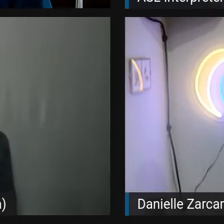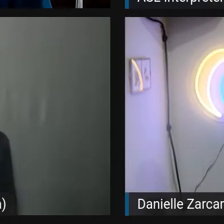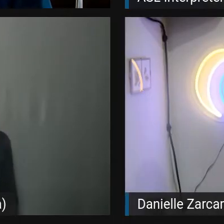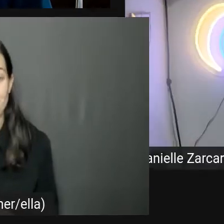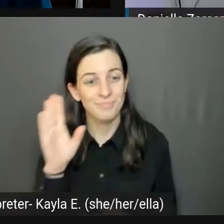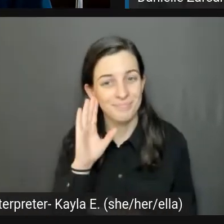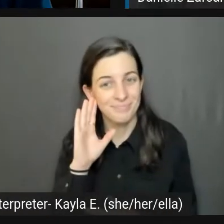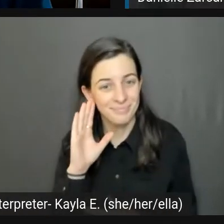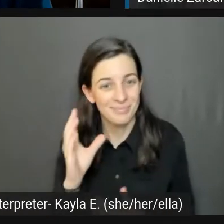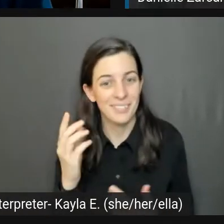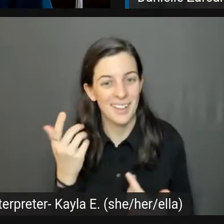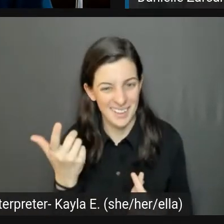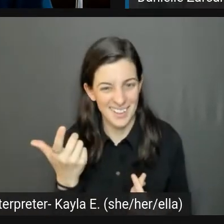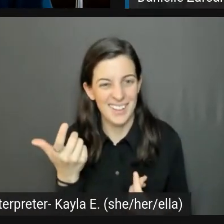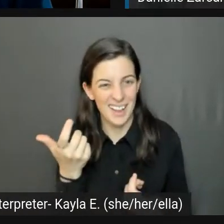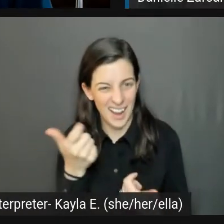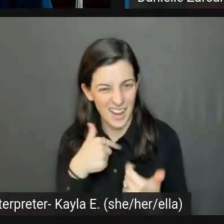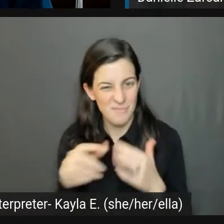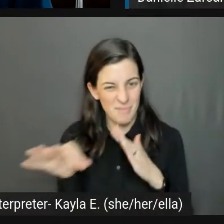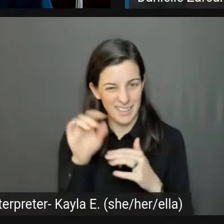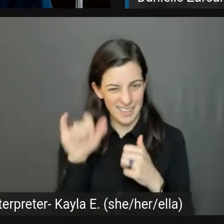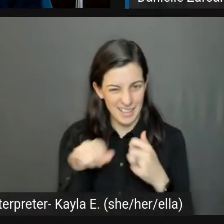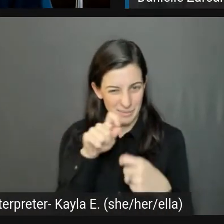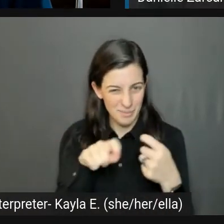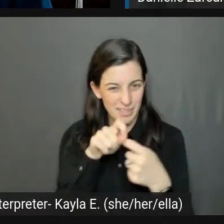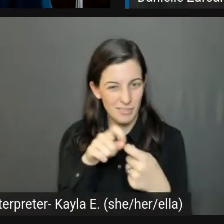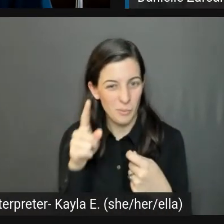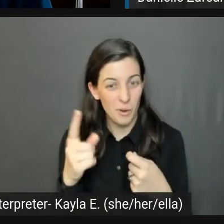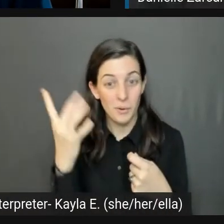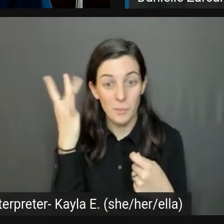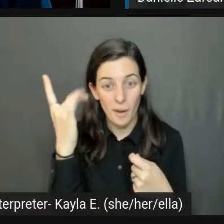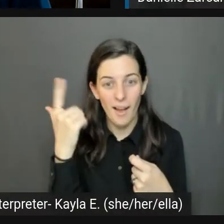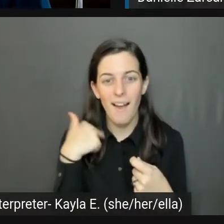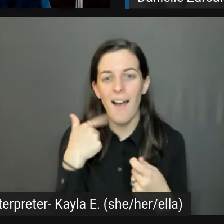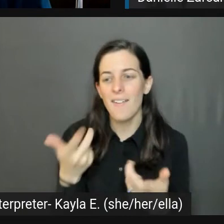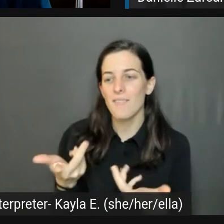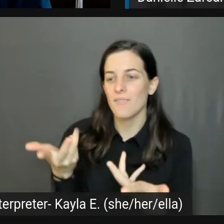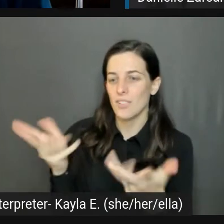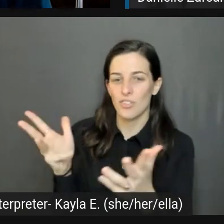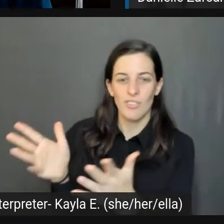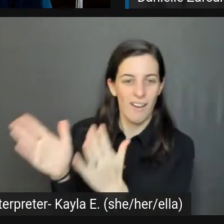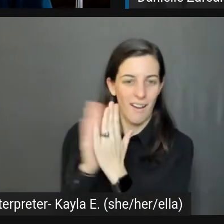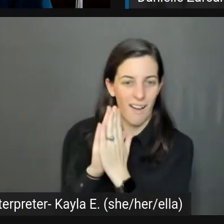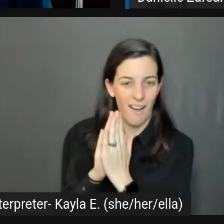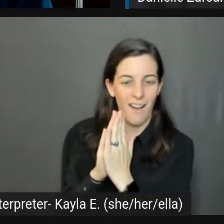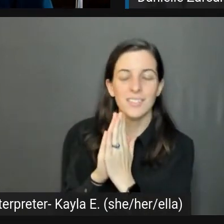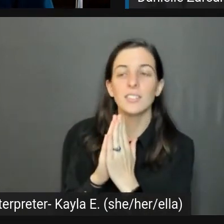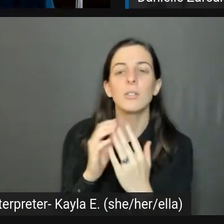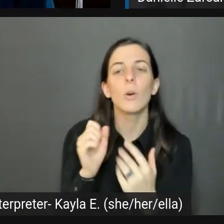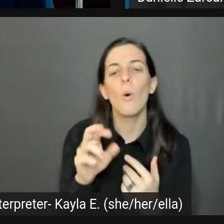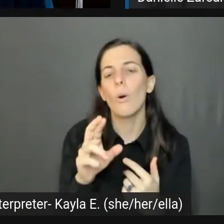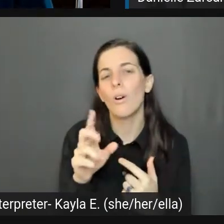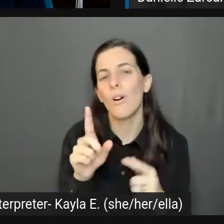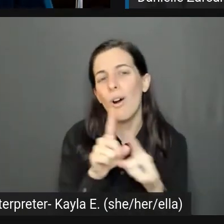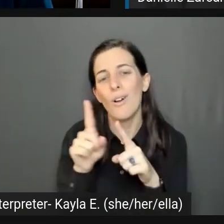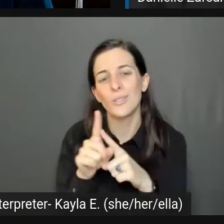I just chose those ones because I was asked or I chose these because of ones that I got suggested.